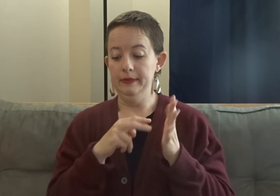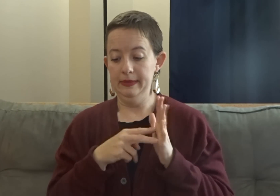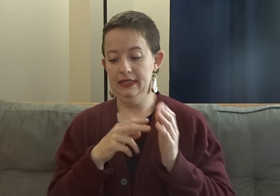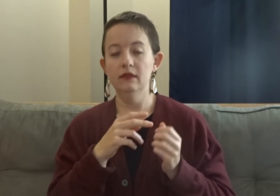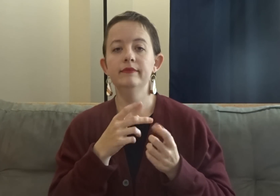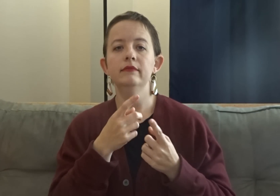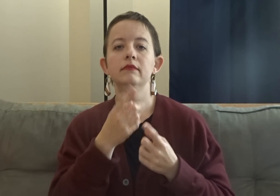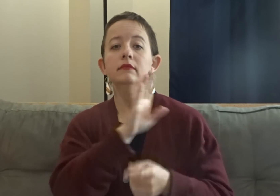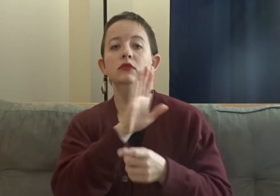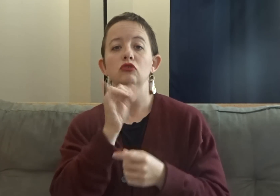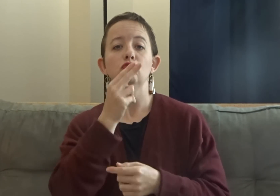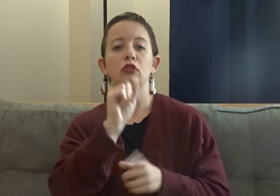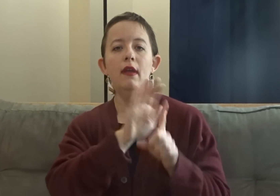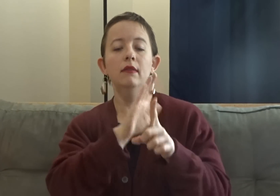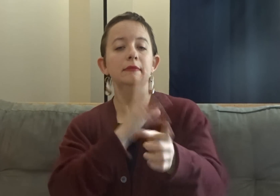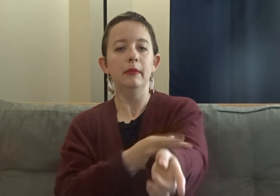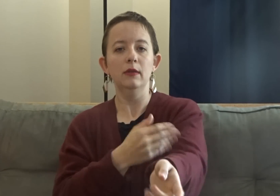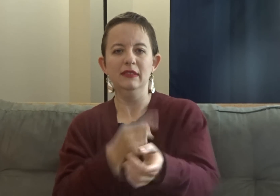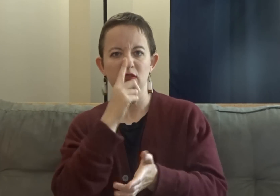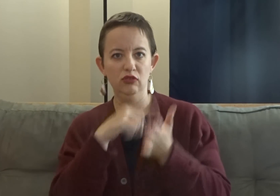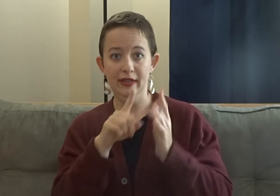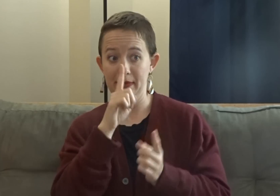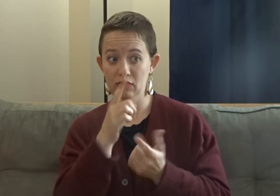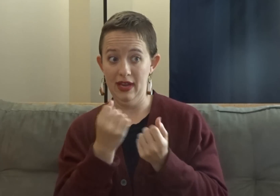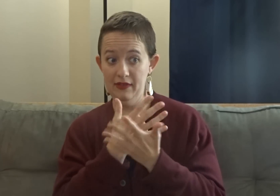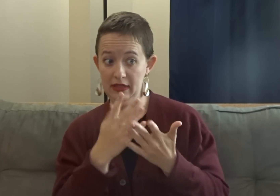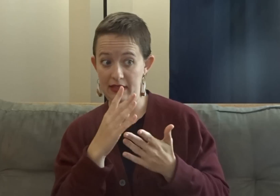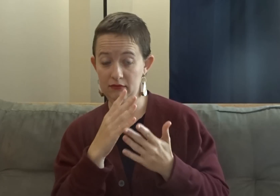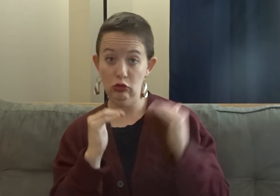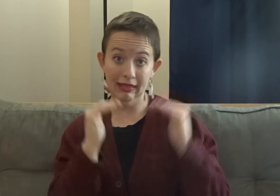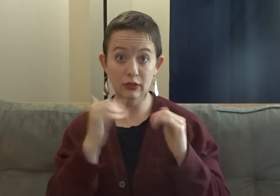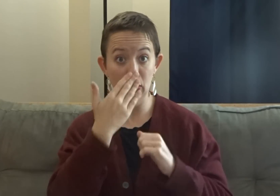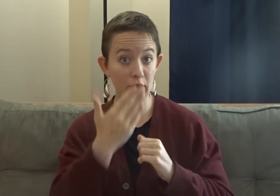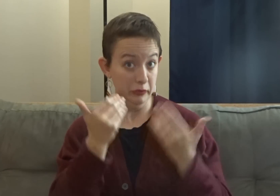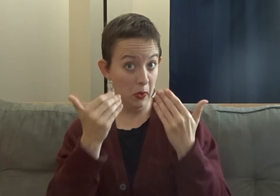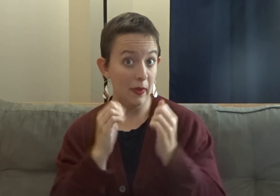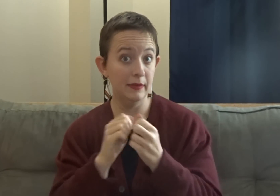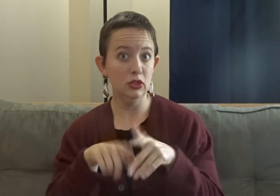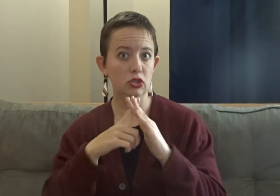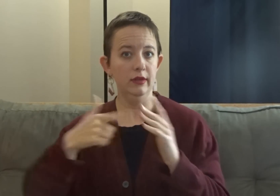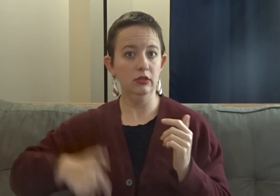and.... that means Jenna's blood work is just to check and make sure everything's okay. Her levels are all good,